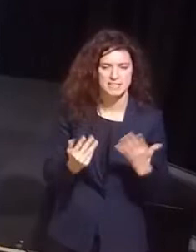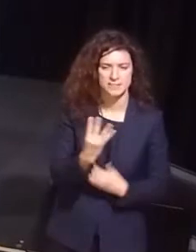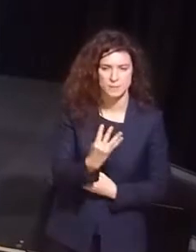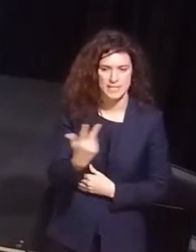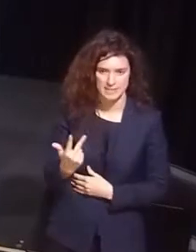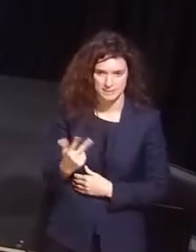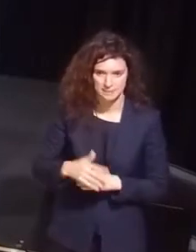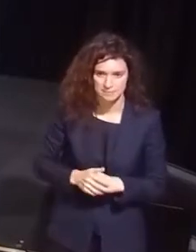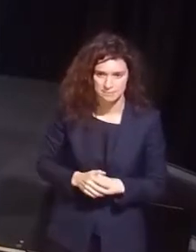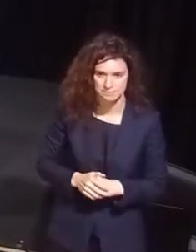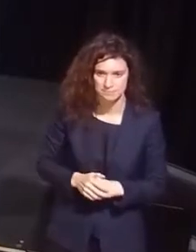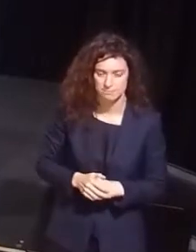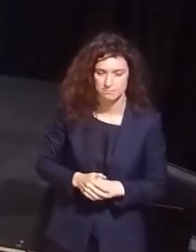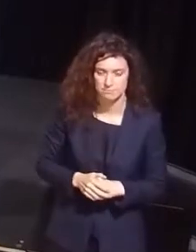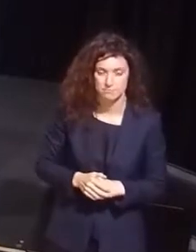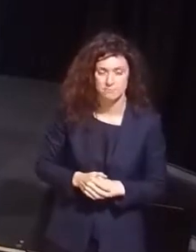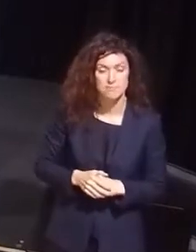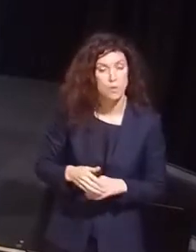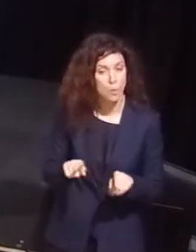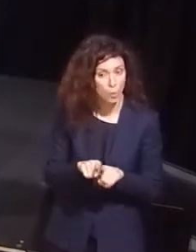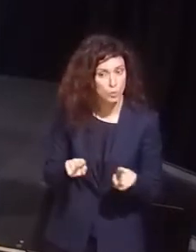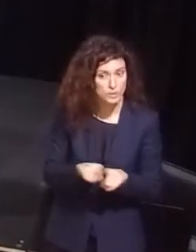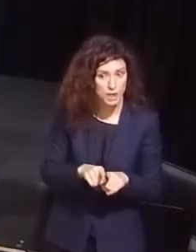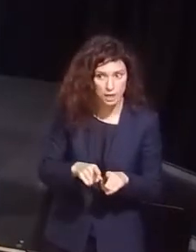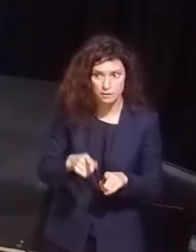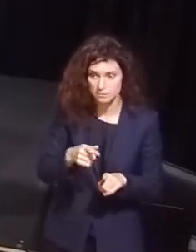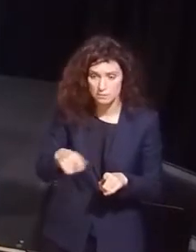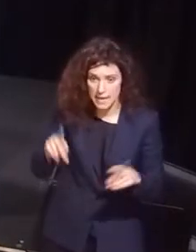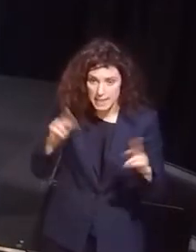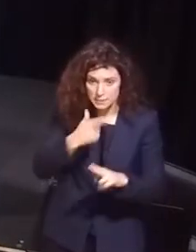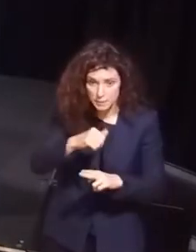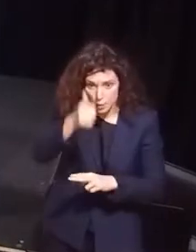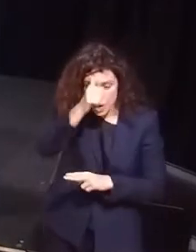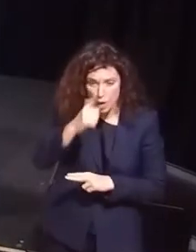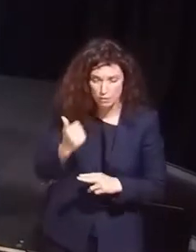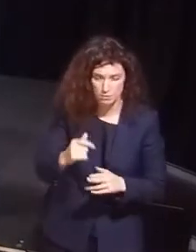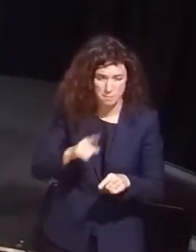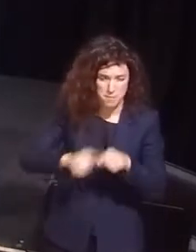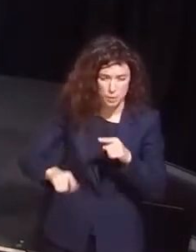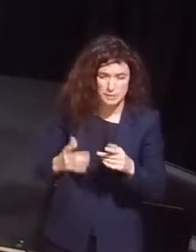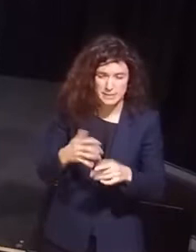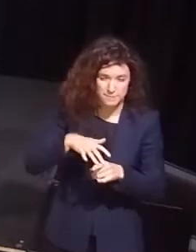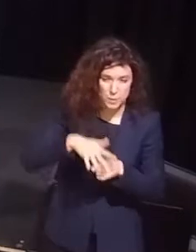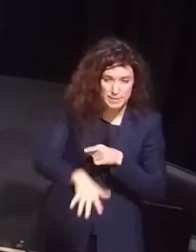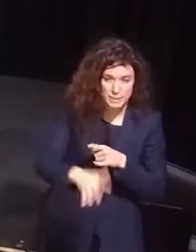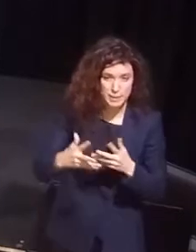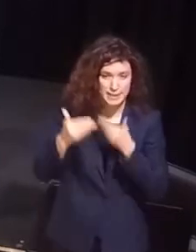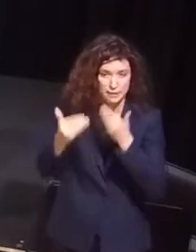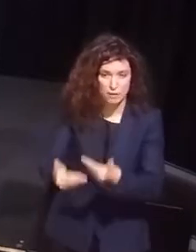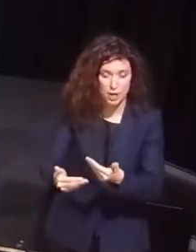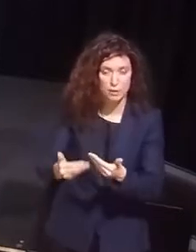It's less well-known as being a massive part of the most influential era in electronic assistive and communication technology.